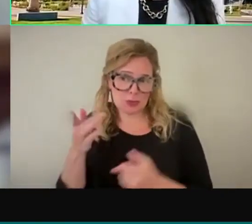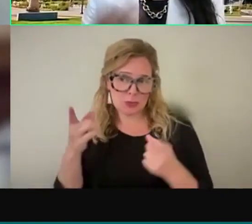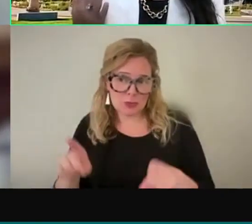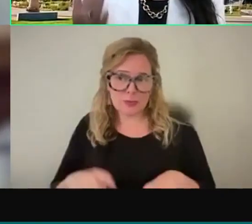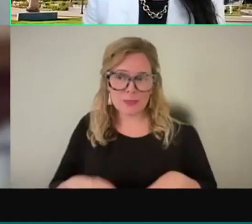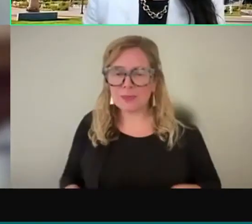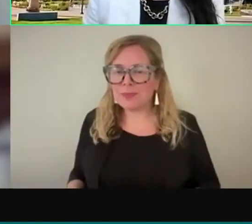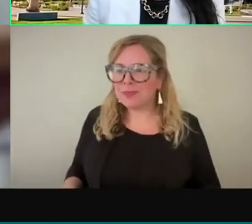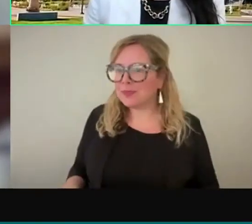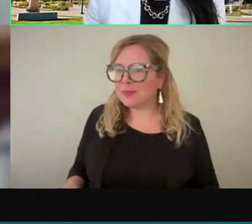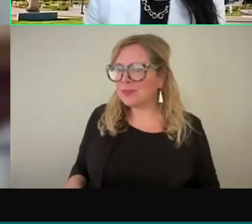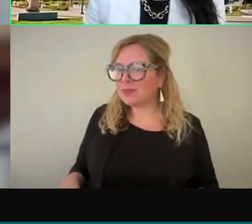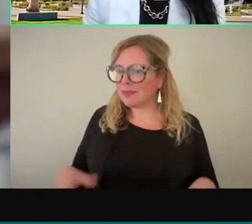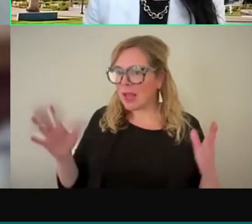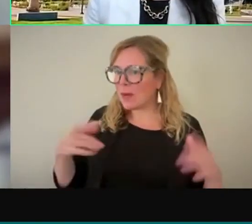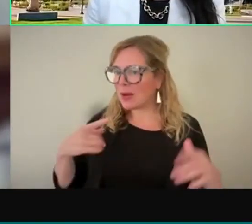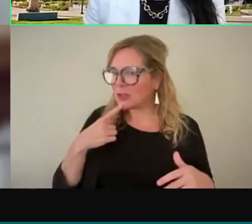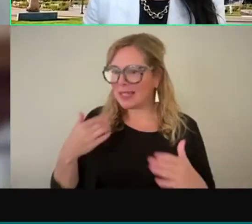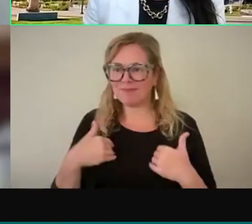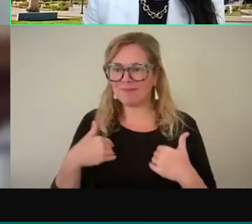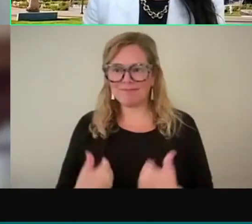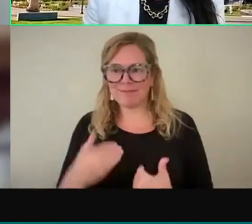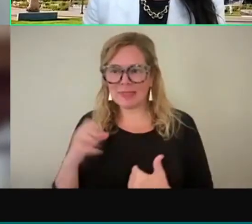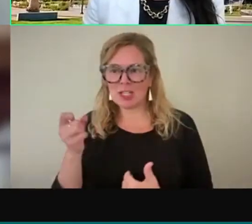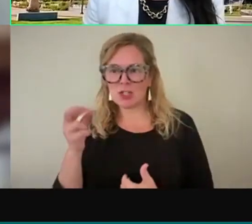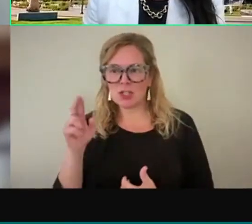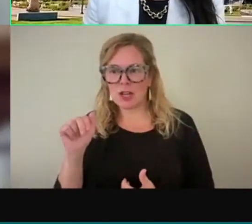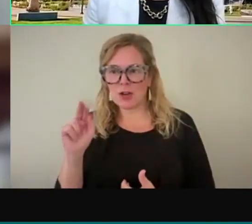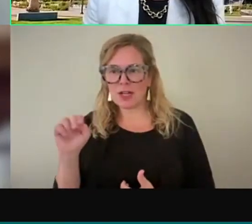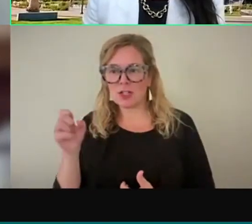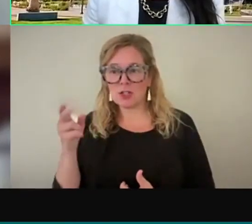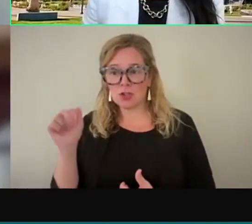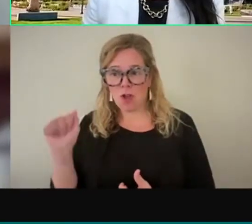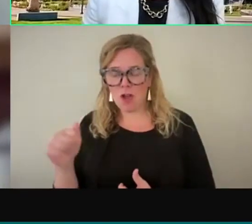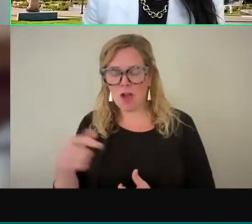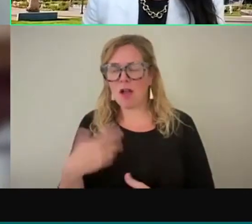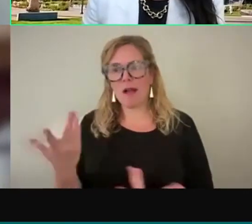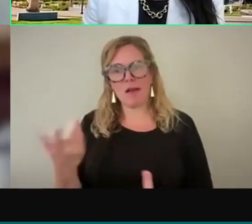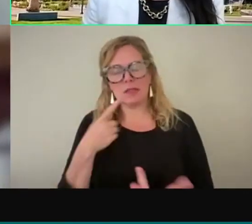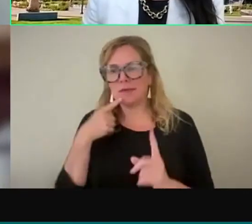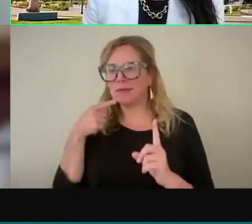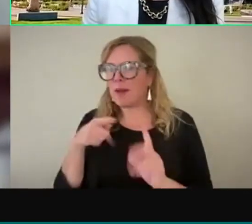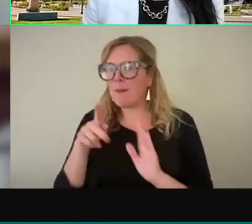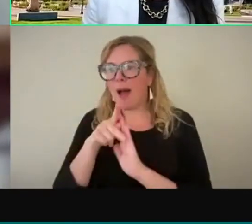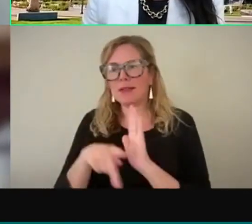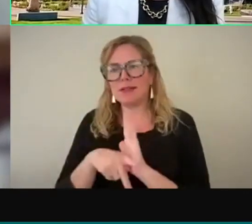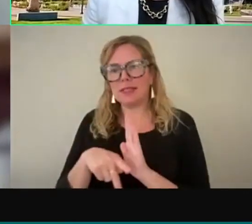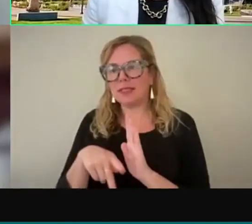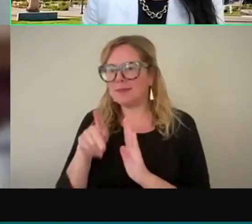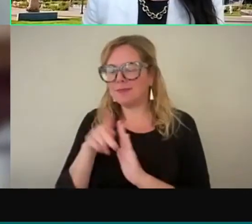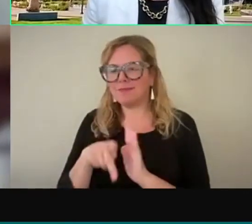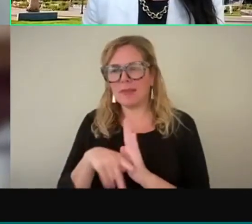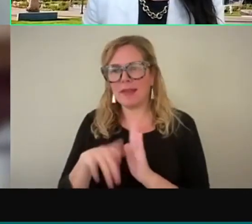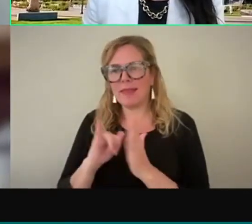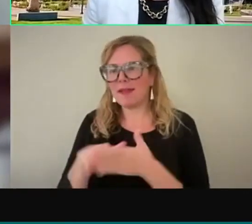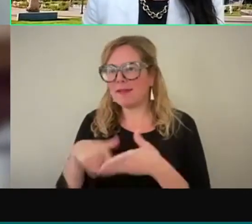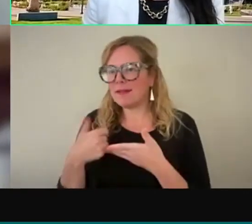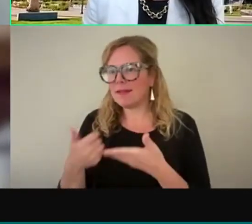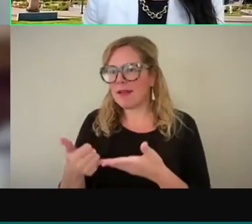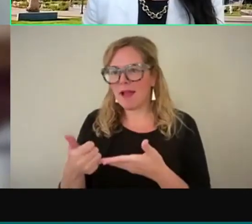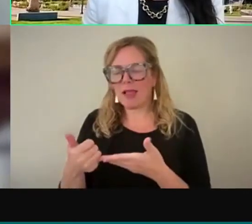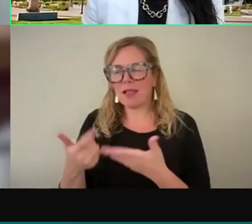Sharon Sha here again, that policy that can really help support allowing the time that's required.